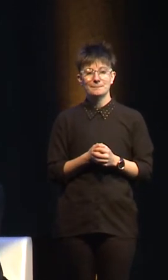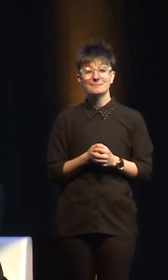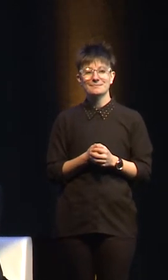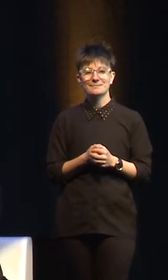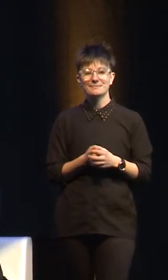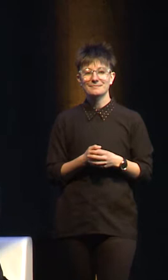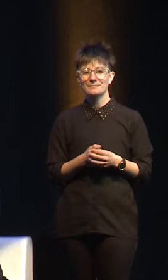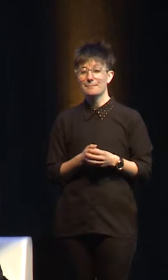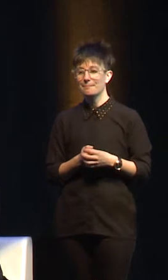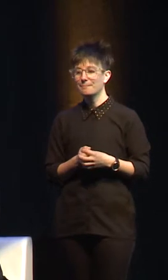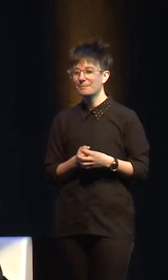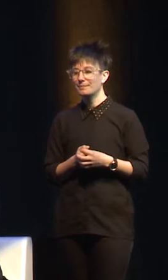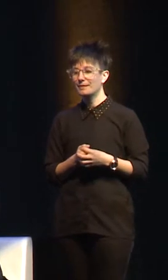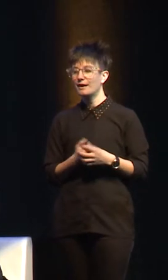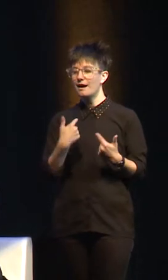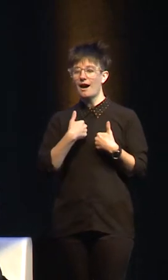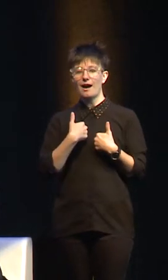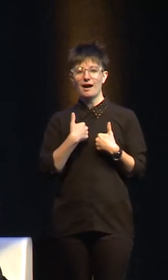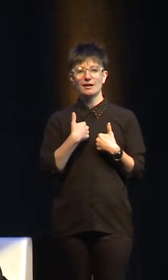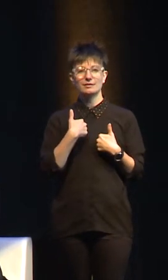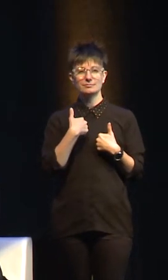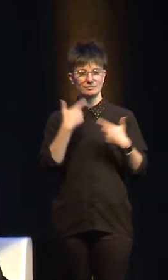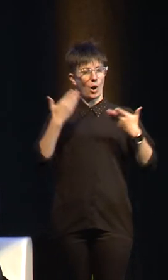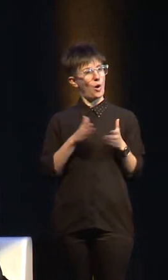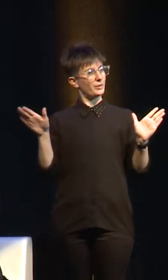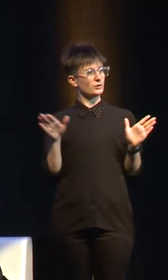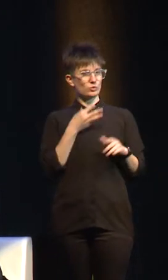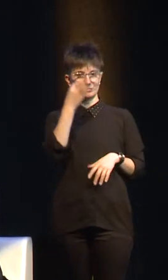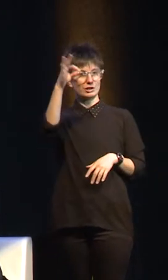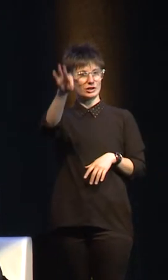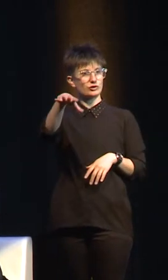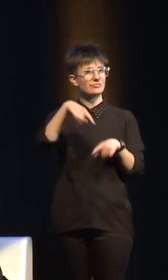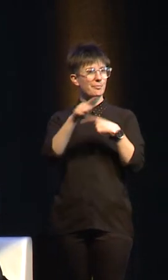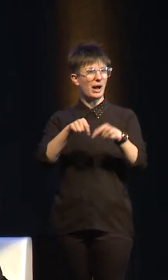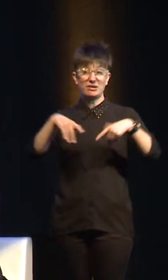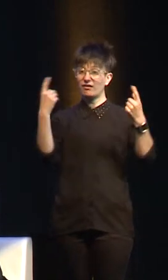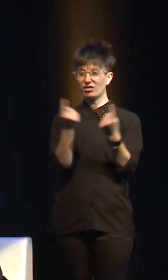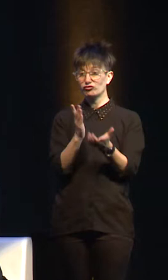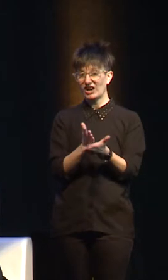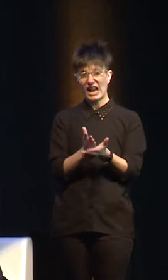I guess I'm open to suggestion on kind of anything. Because if you look back at our